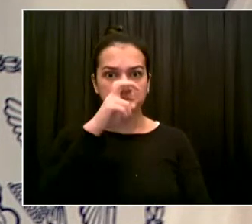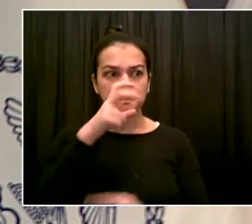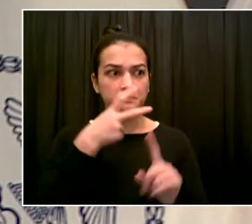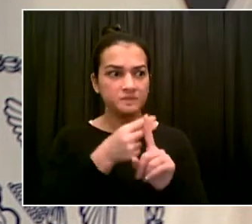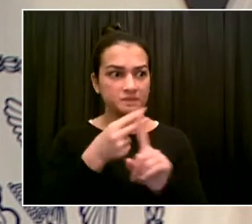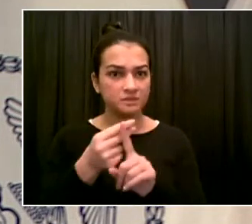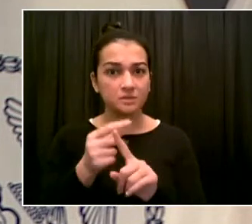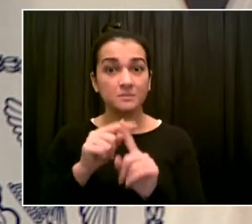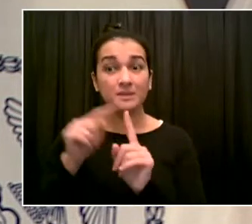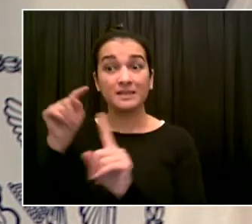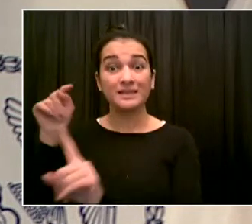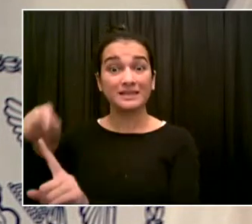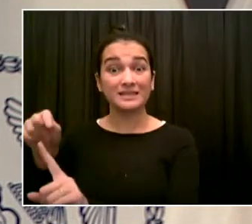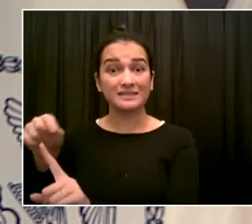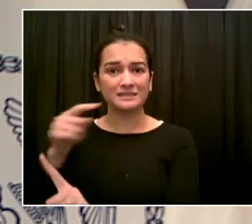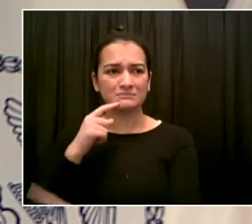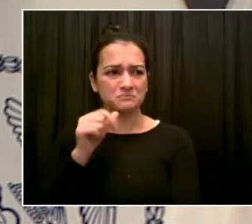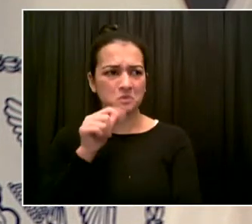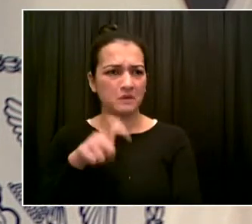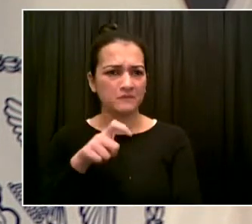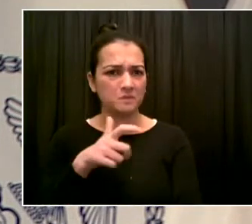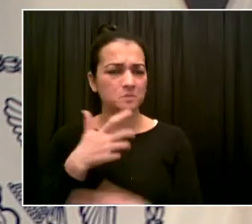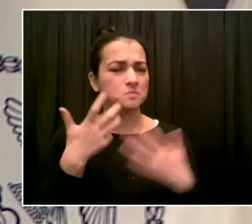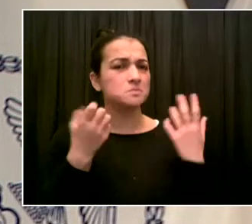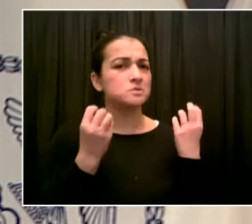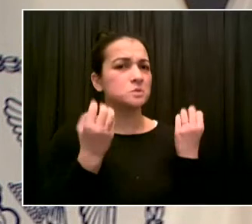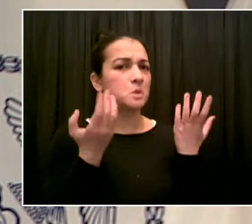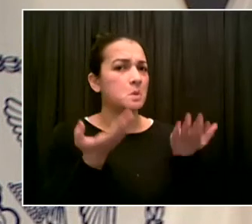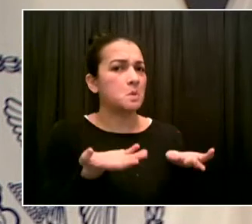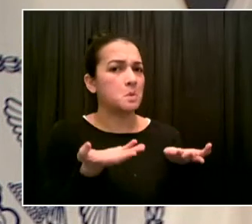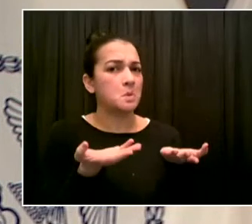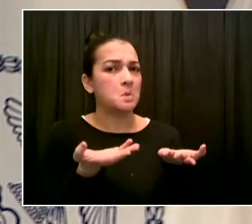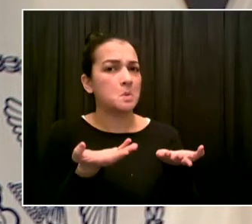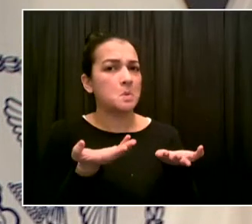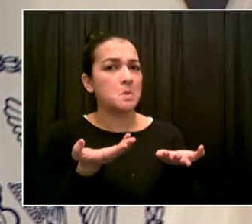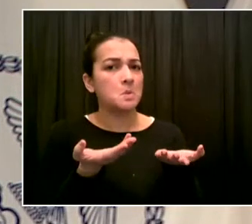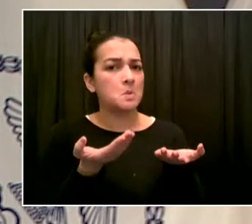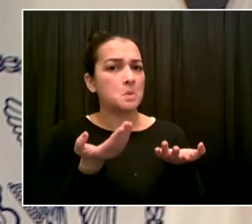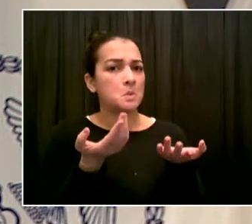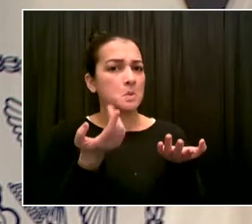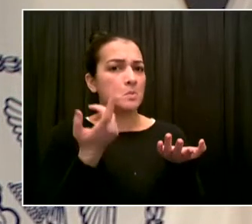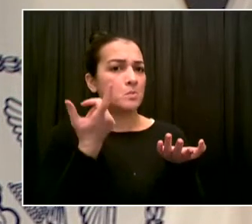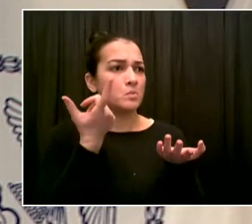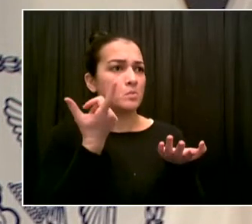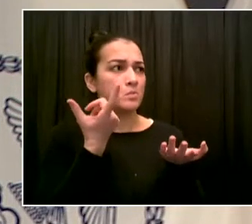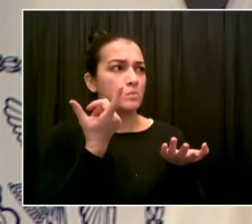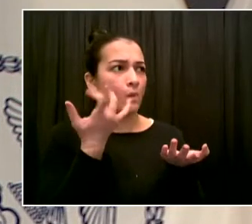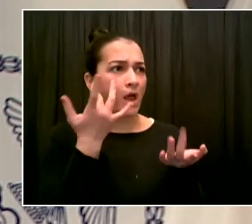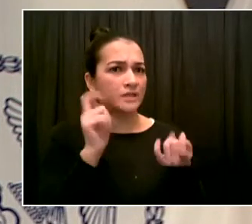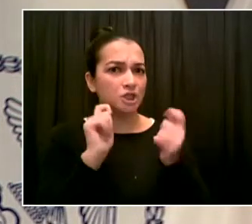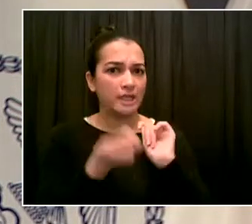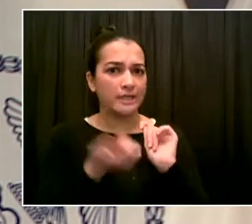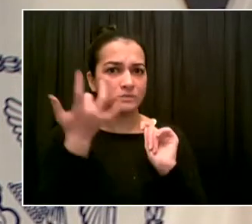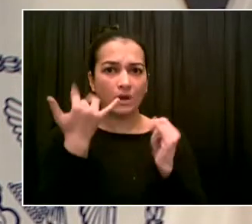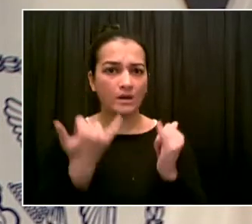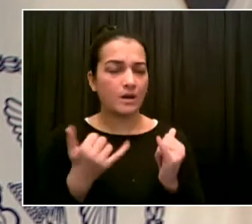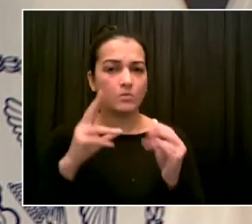POLICY AND MANDATE. WHAT CHANGED TO ALLOW OCEAN BREEZE TO SEND OUT THIS NEW IDGUAN? CE I'M HEARING